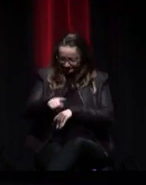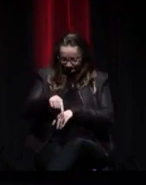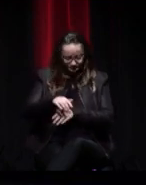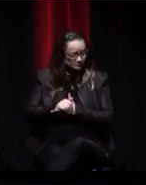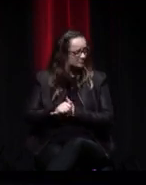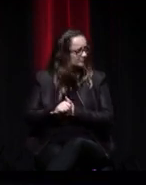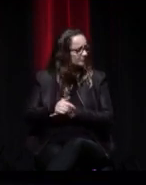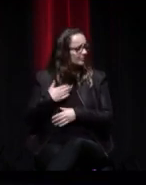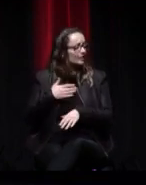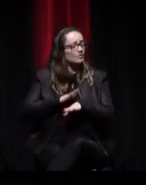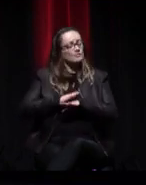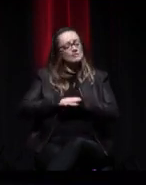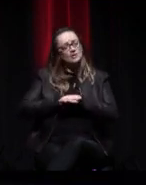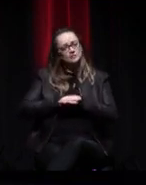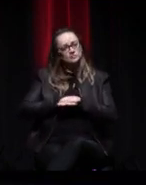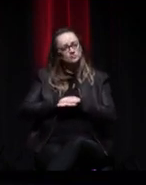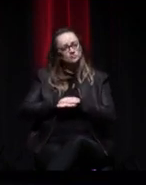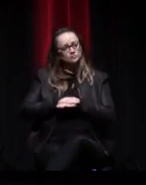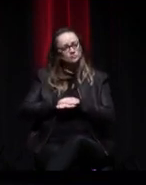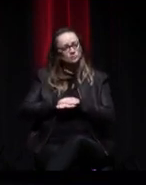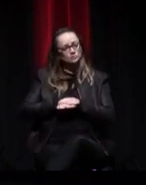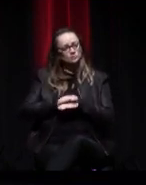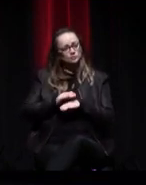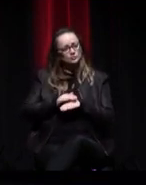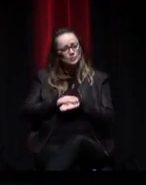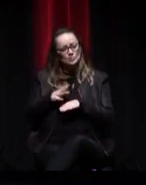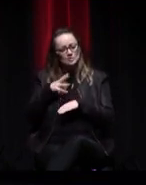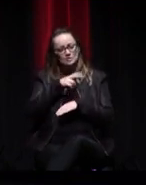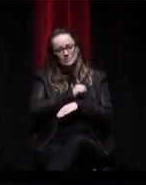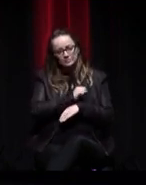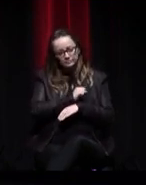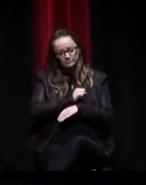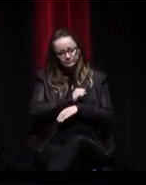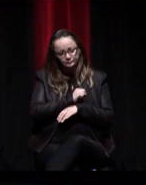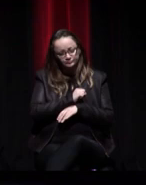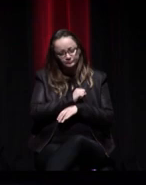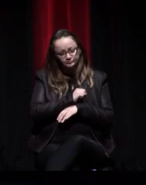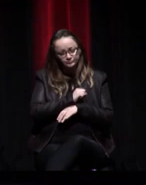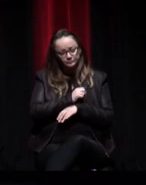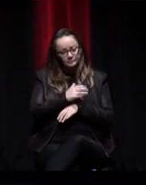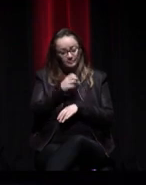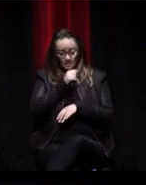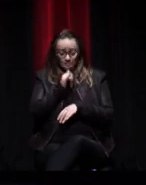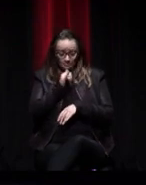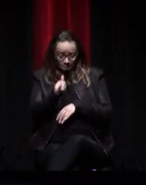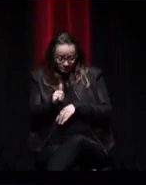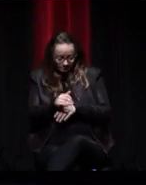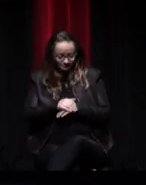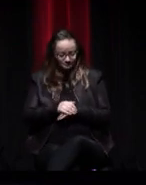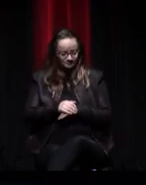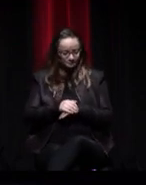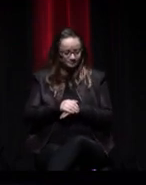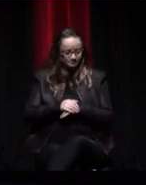I give a most brief word of caution,